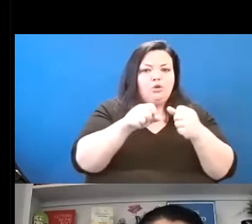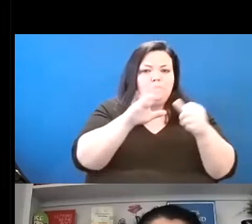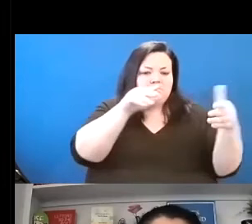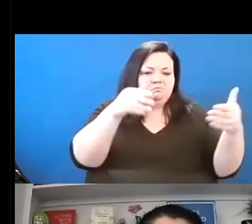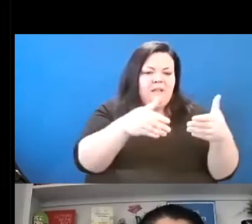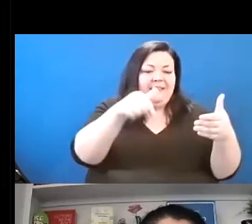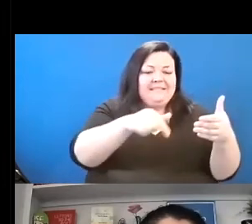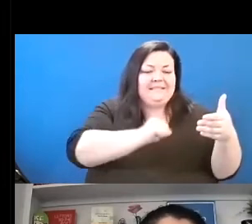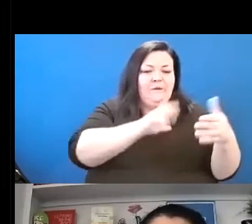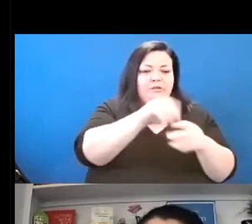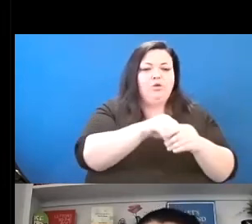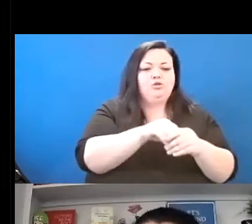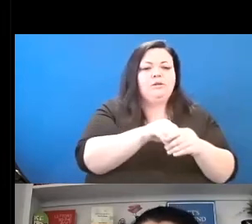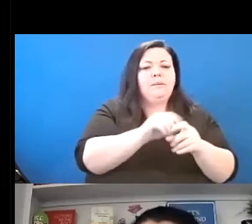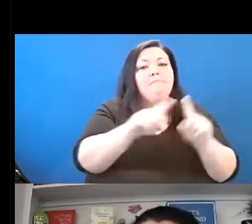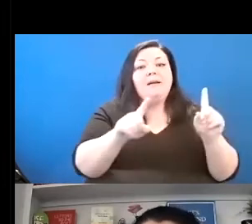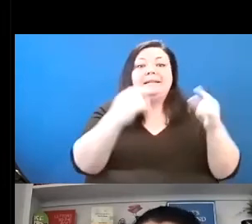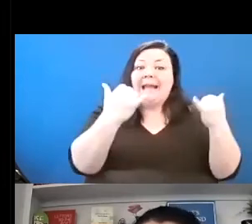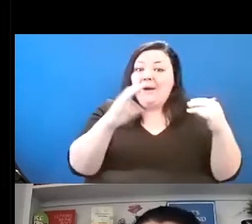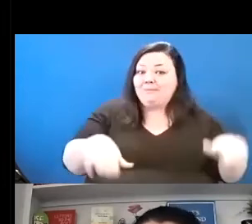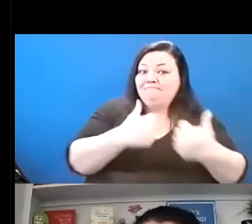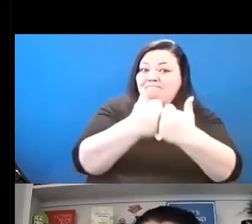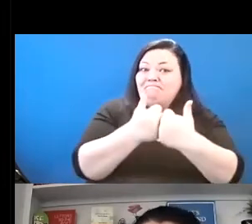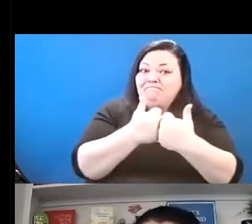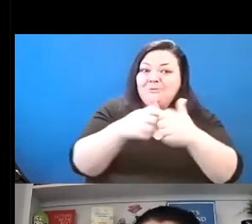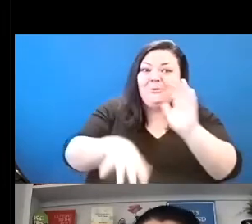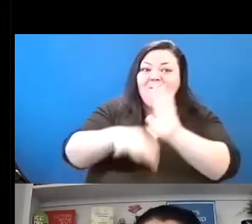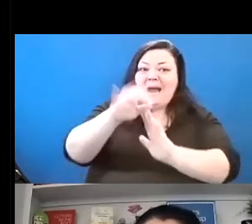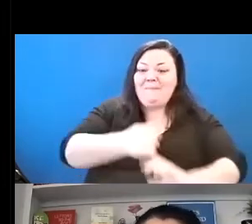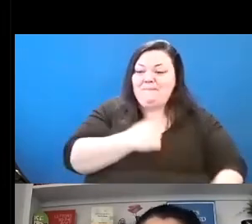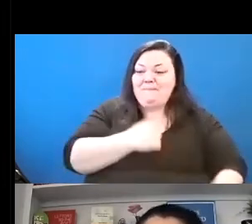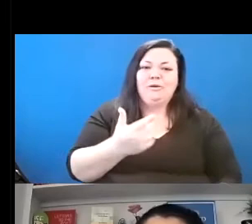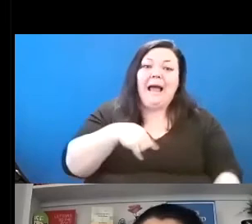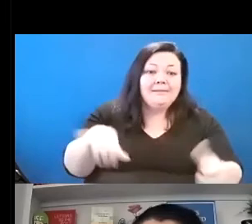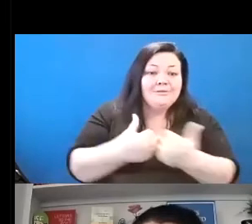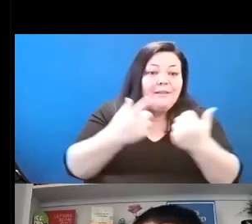but i am now challenged to find poetry that's like that and i challenge everyone to write poetry that